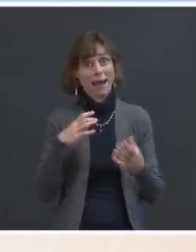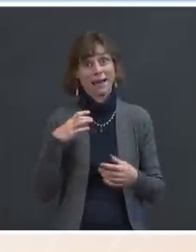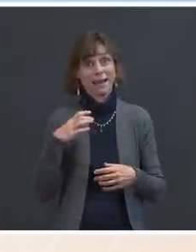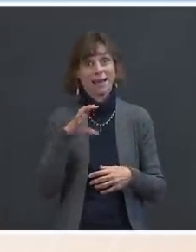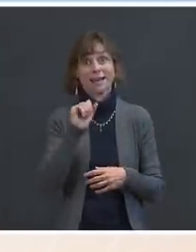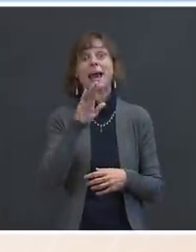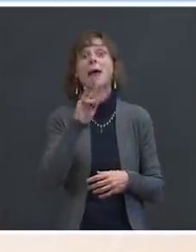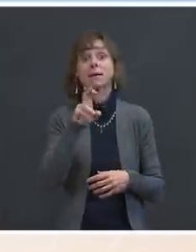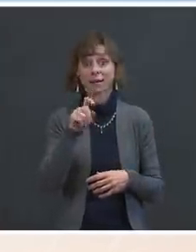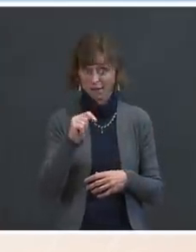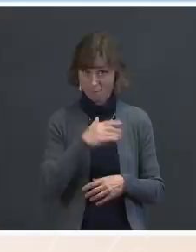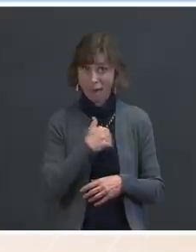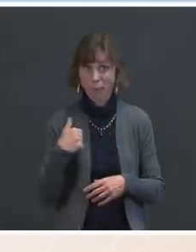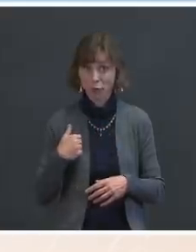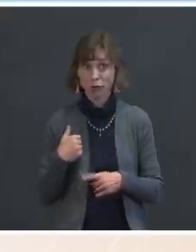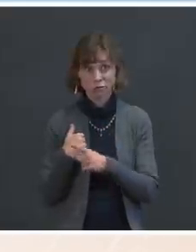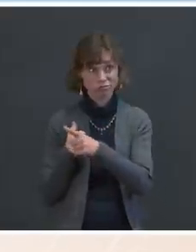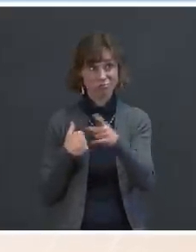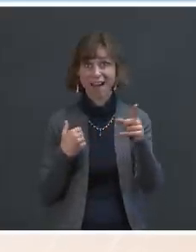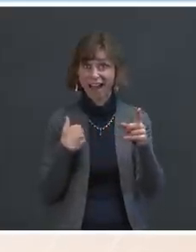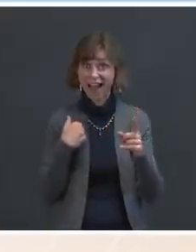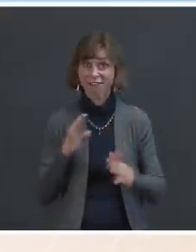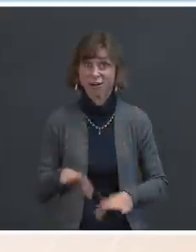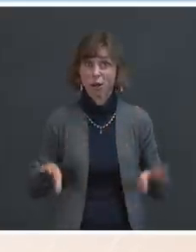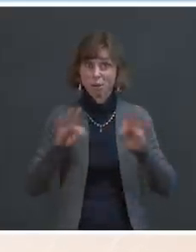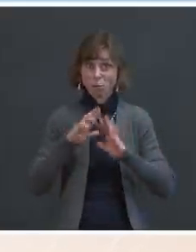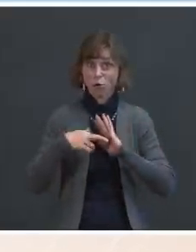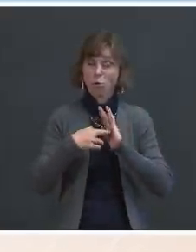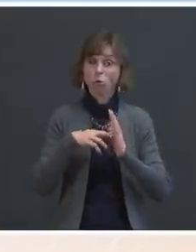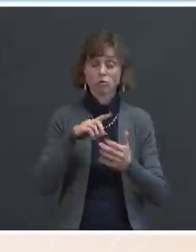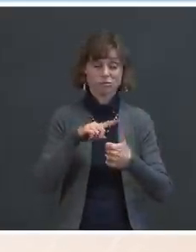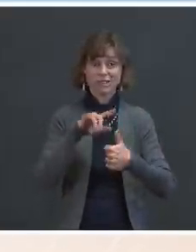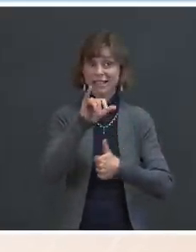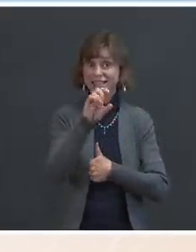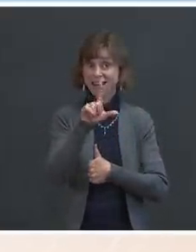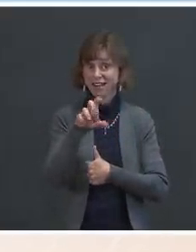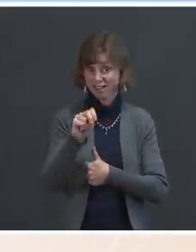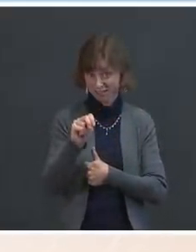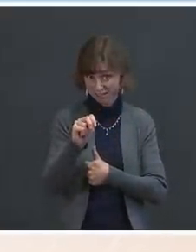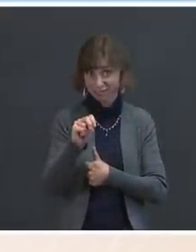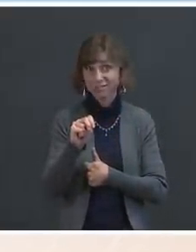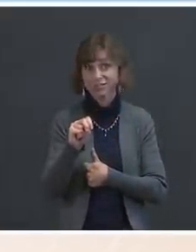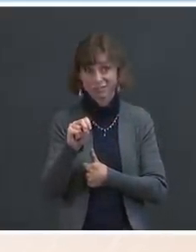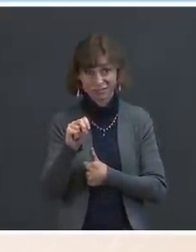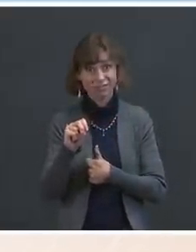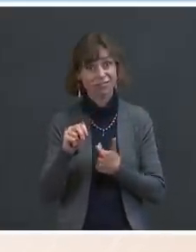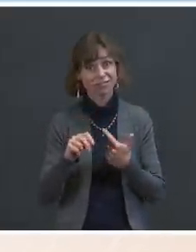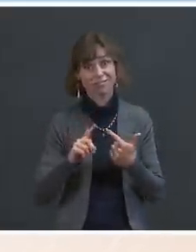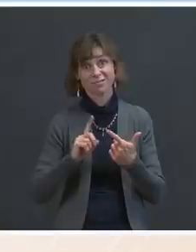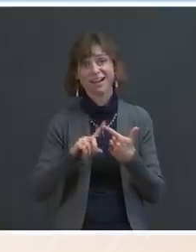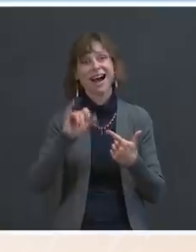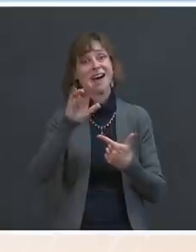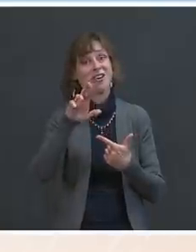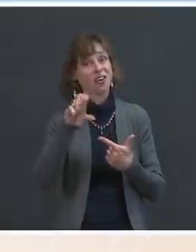who have key roles in the implementation. I referenced Secretary Yellen, of course, and her role. Obviously, the IRS has some key roles here.